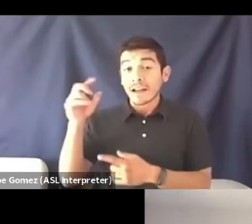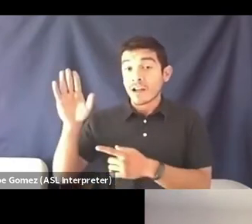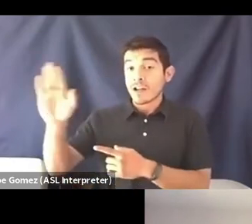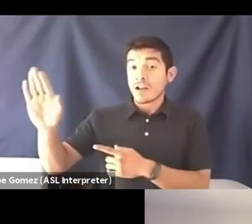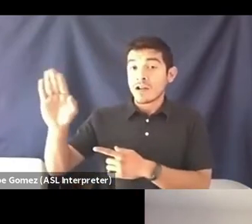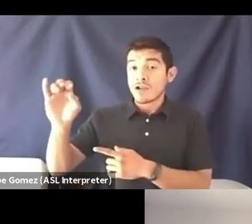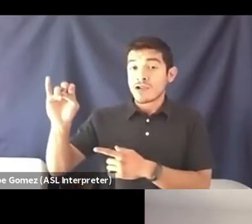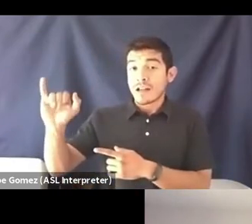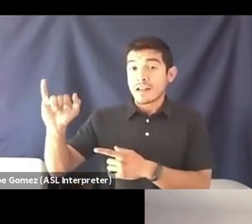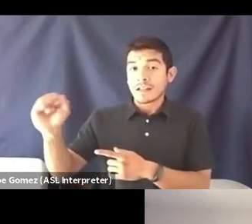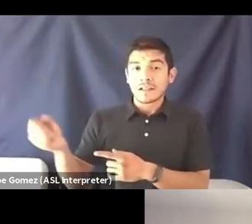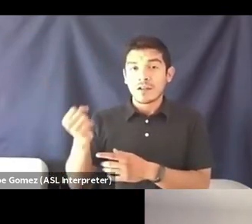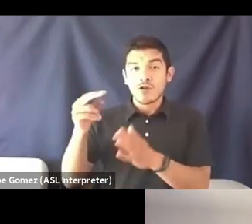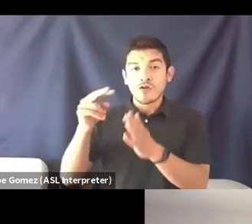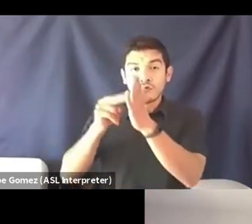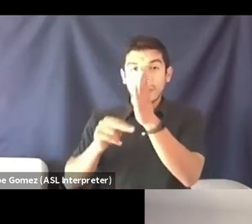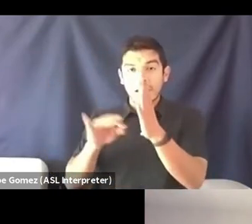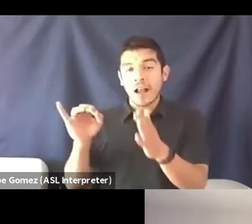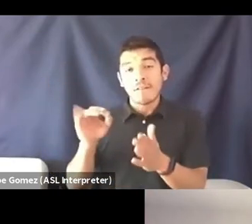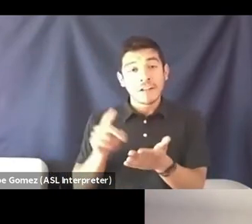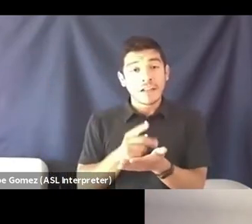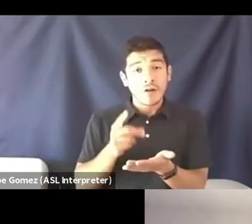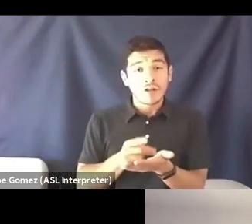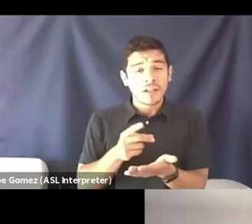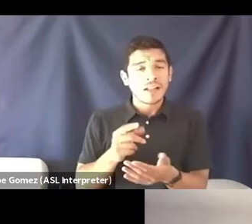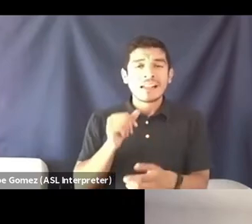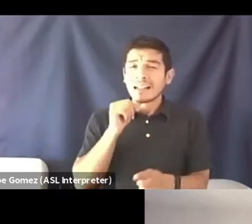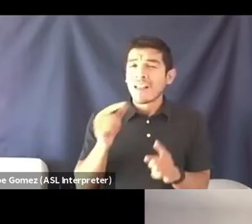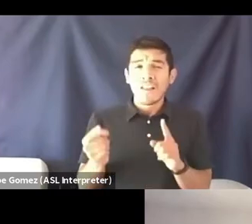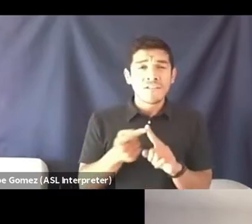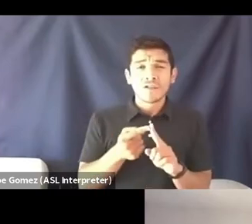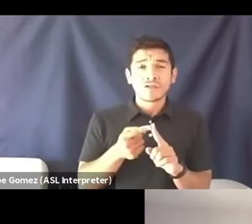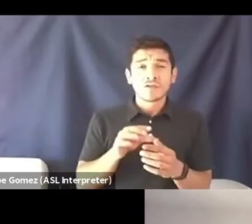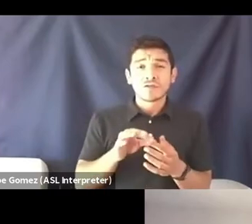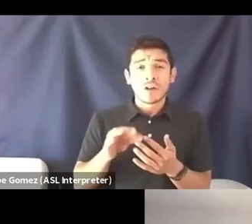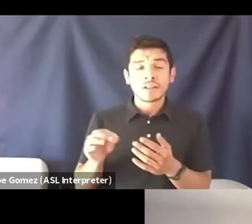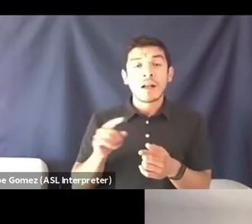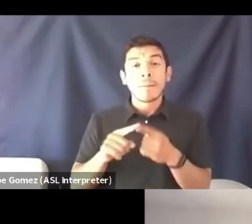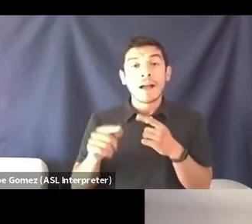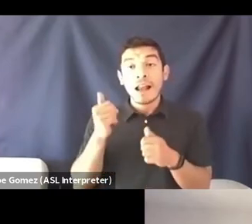it wasn't the first choice. I think just everyone sort of loved it when they heard it.